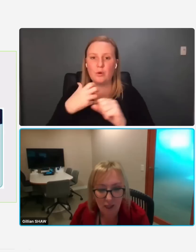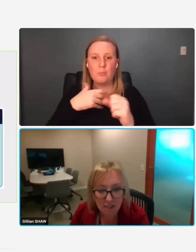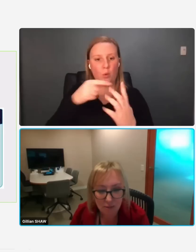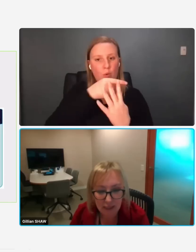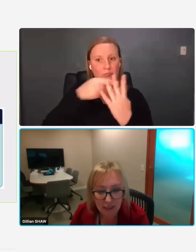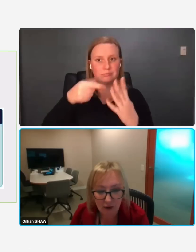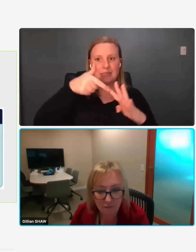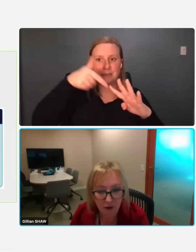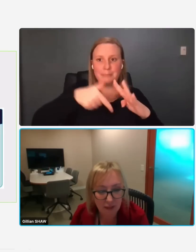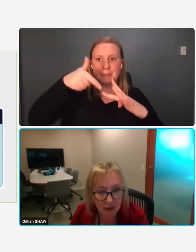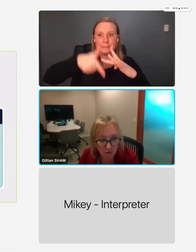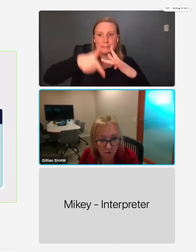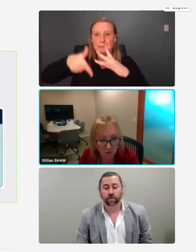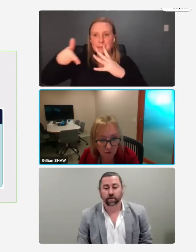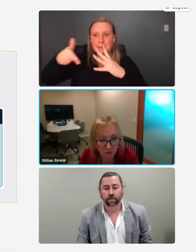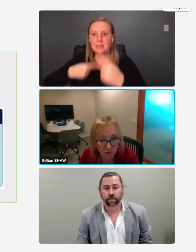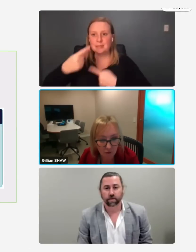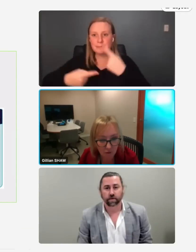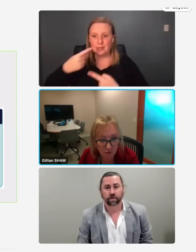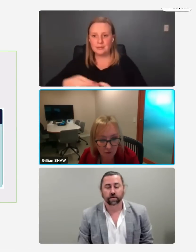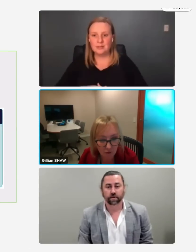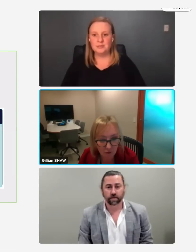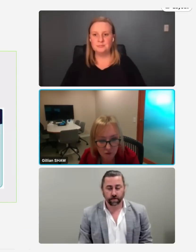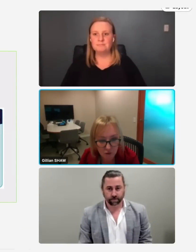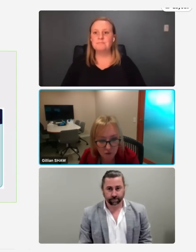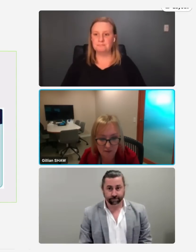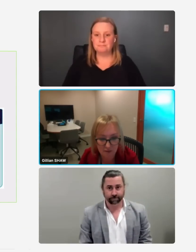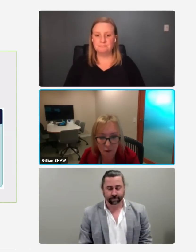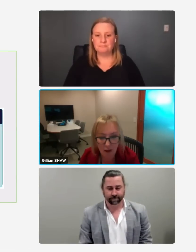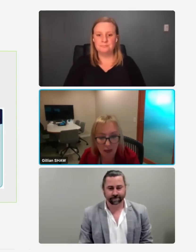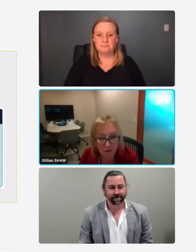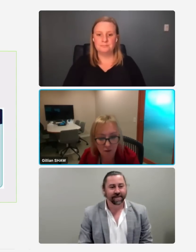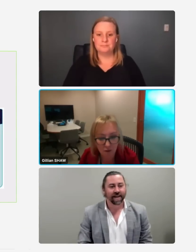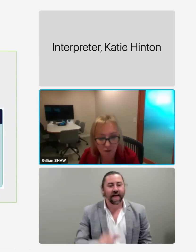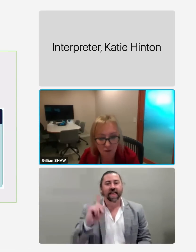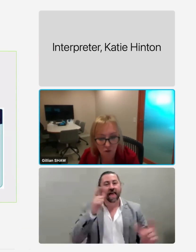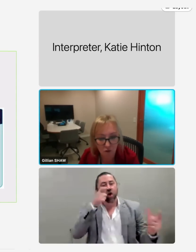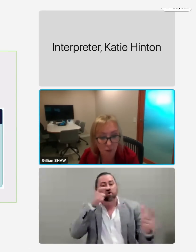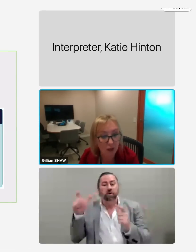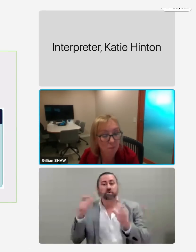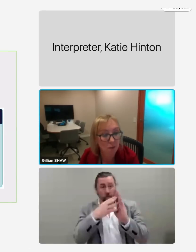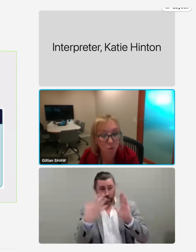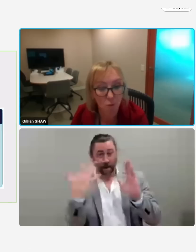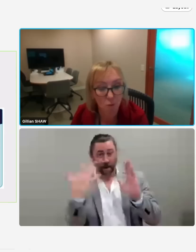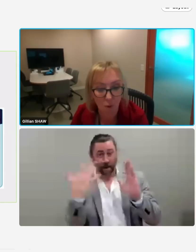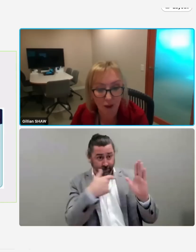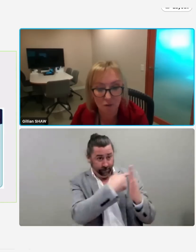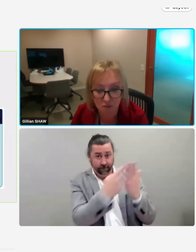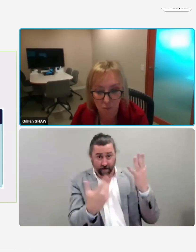I'd like to again clarify that the current regulatory model has most of these tools however under the new model we want to apply them in a more proactive and